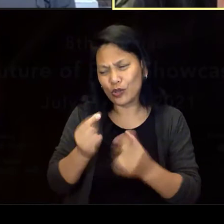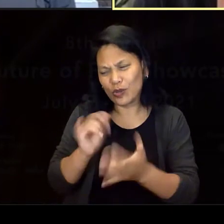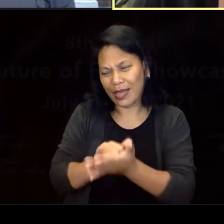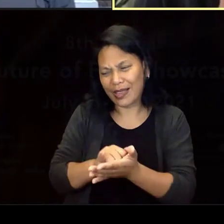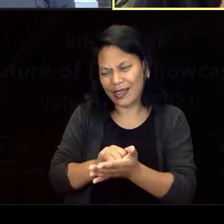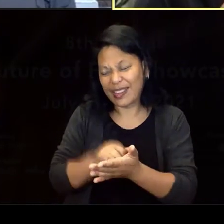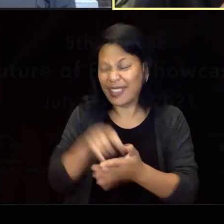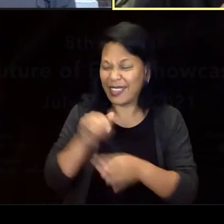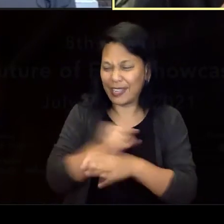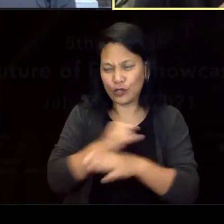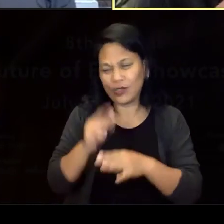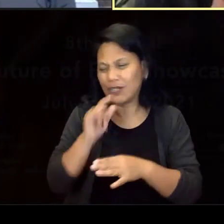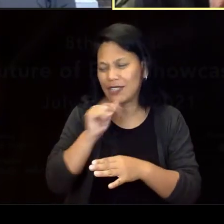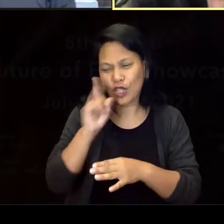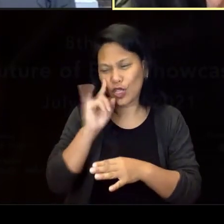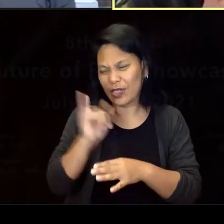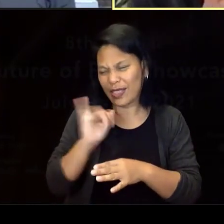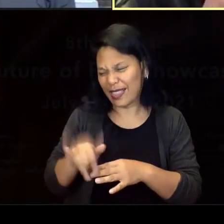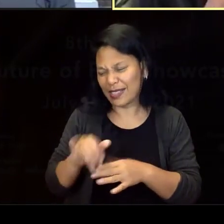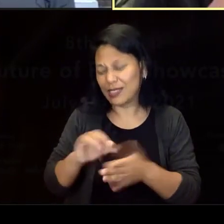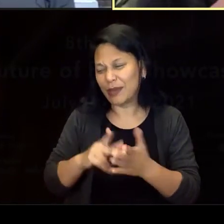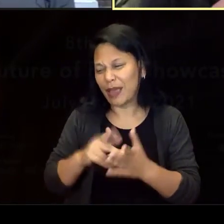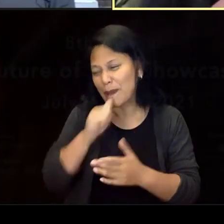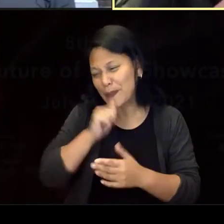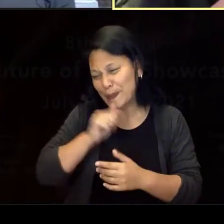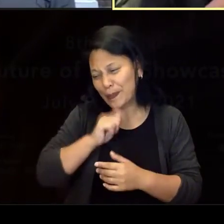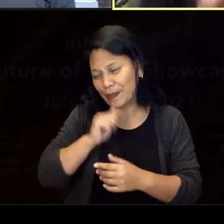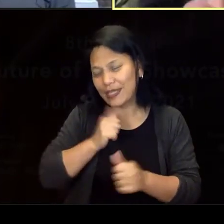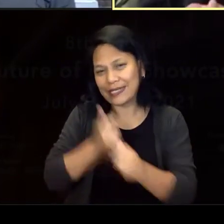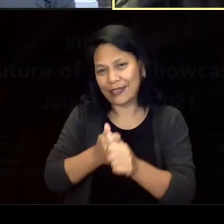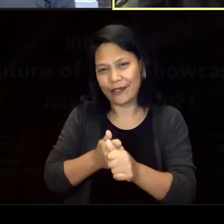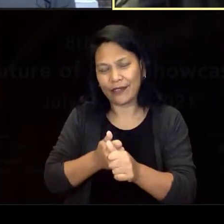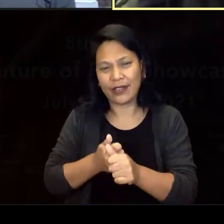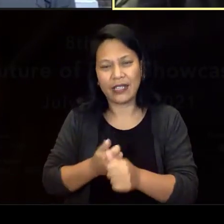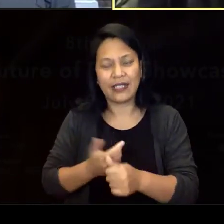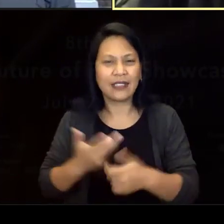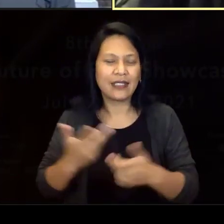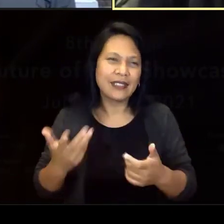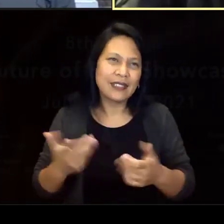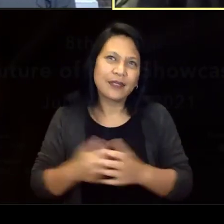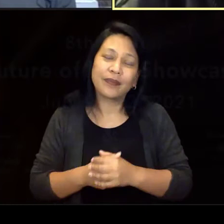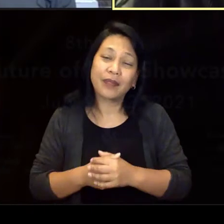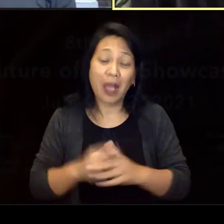So, suck it up and like, and to a certain degree, like that's true.